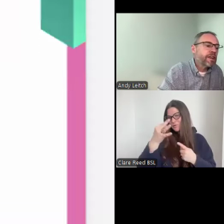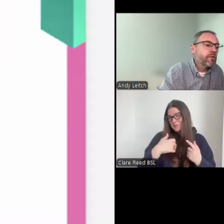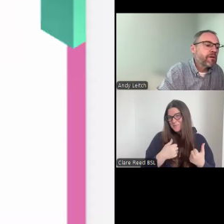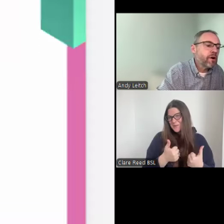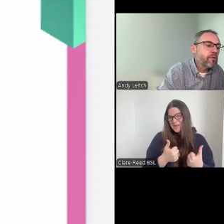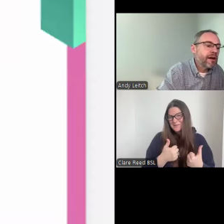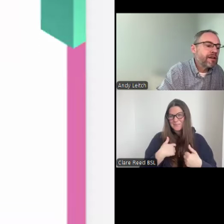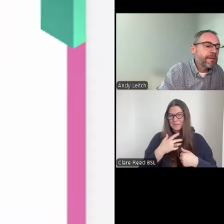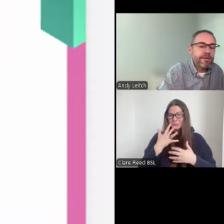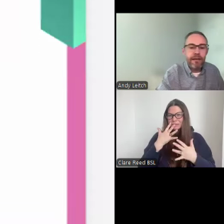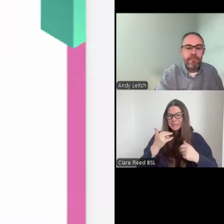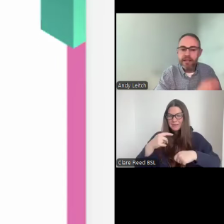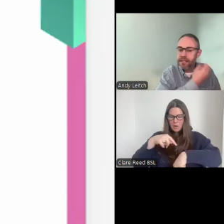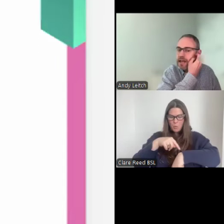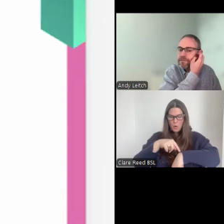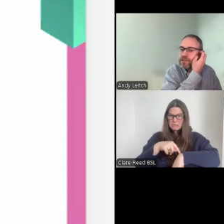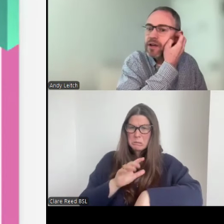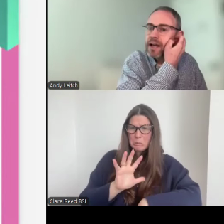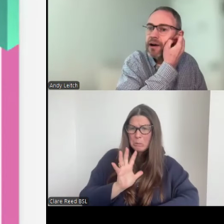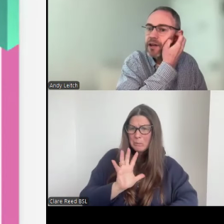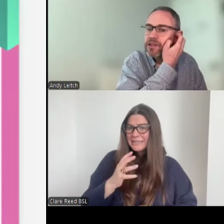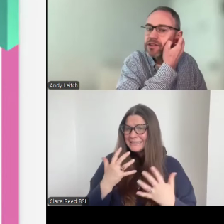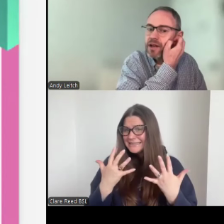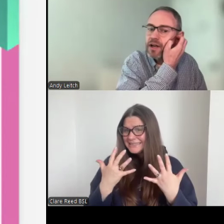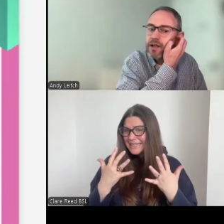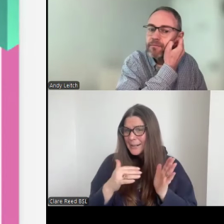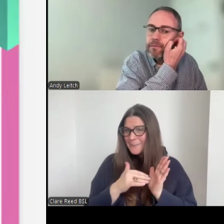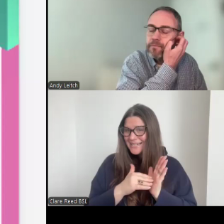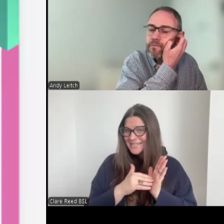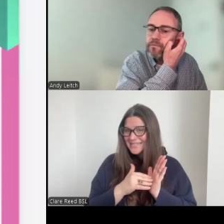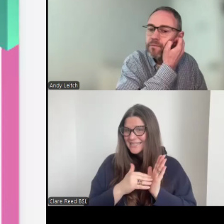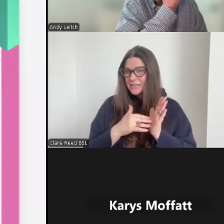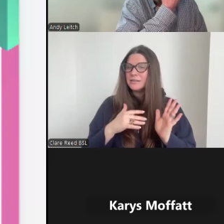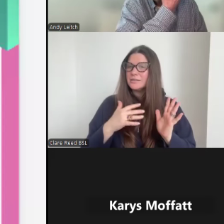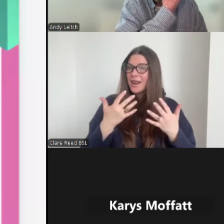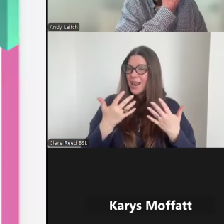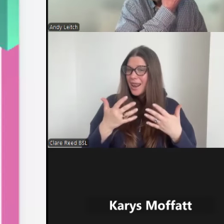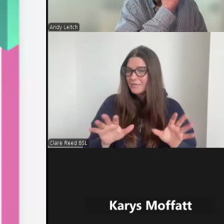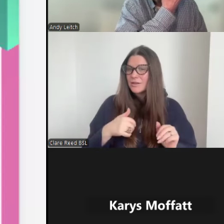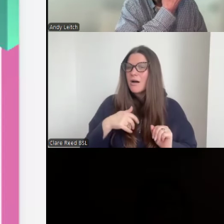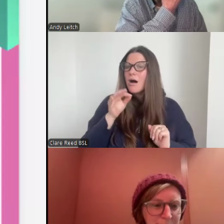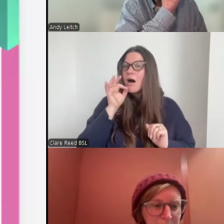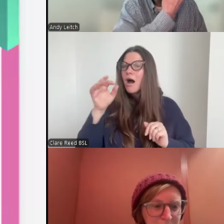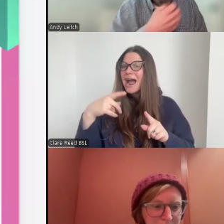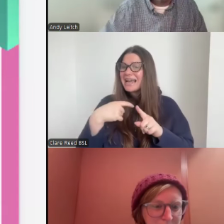I think we've got around about 10 minutes left. Karys, how are we doing with any questions?